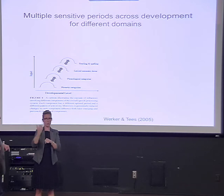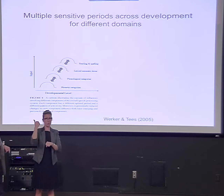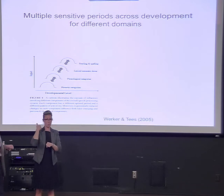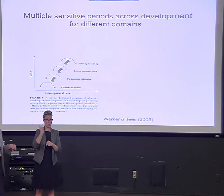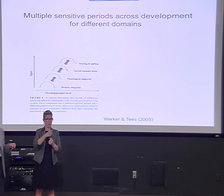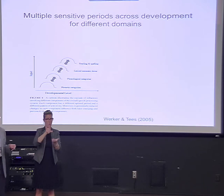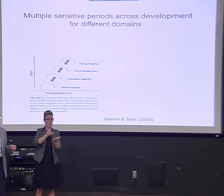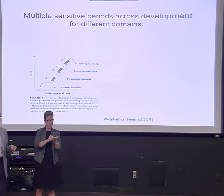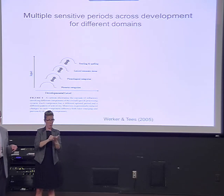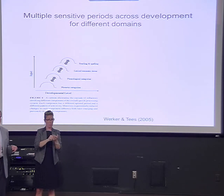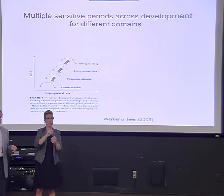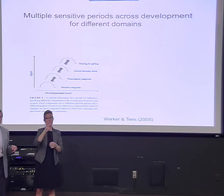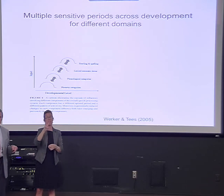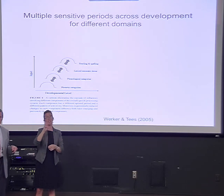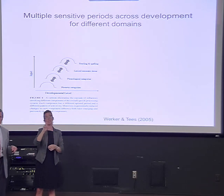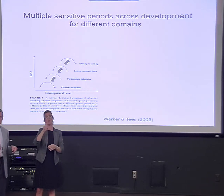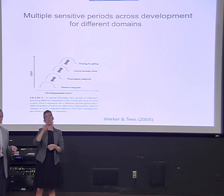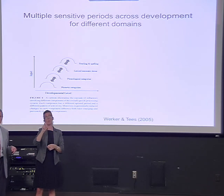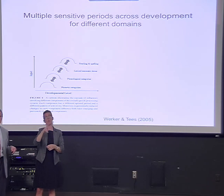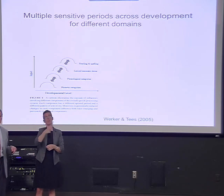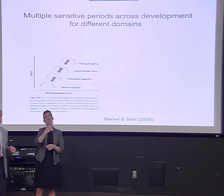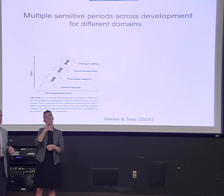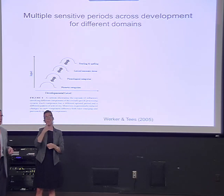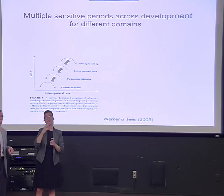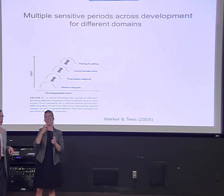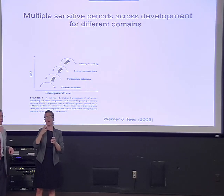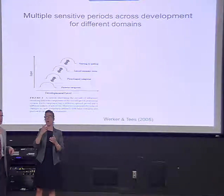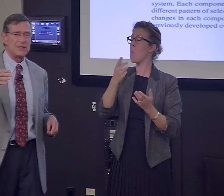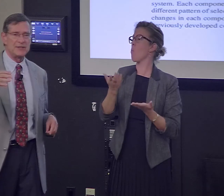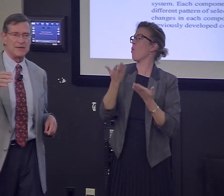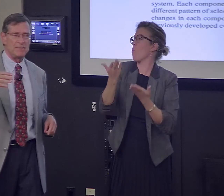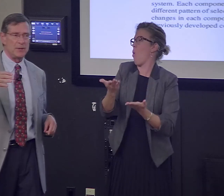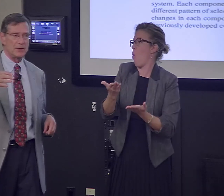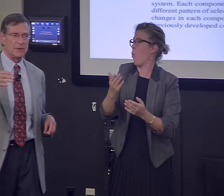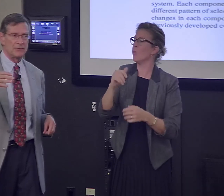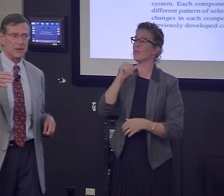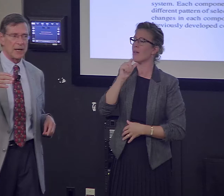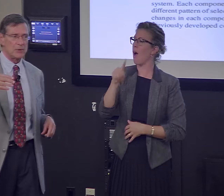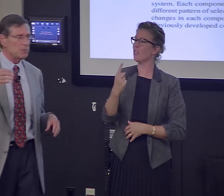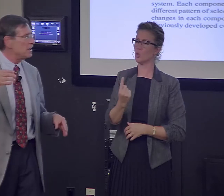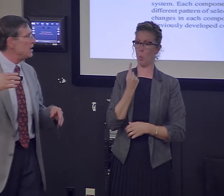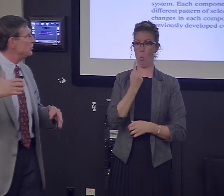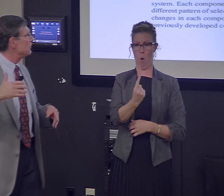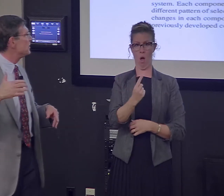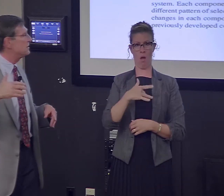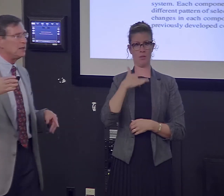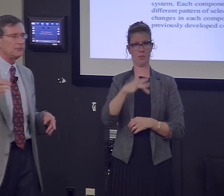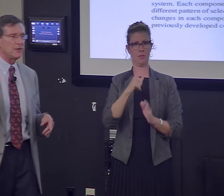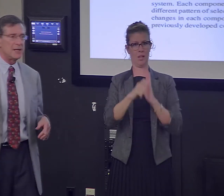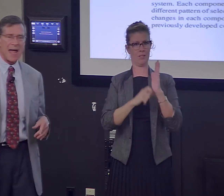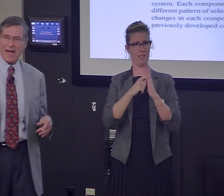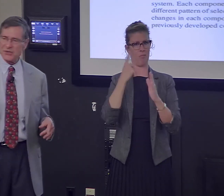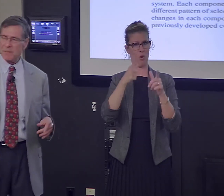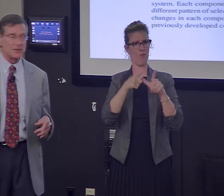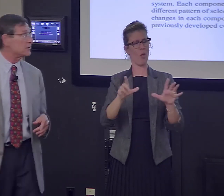she proposed that there's not one sensitive period for language. But each of the different aspects